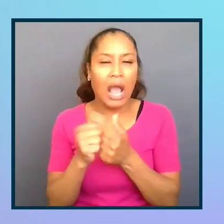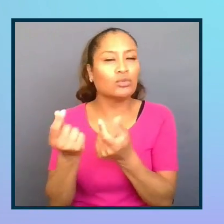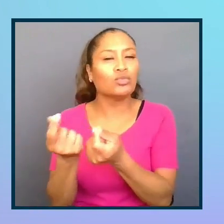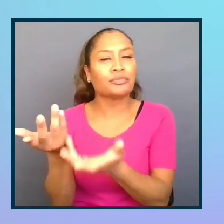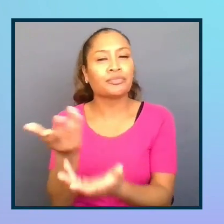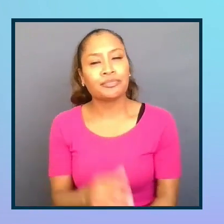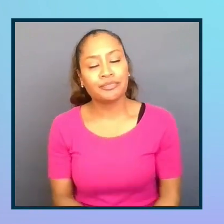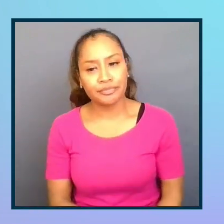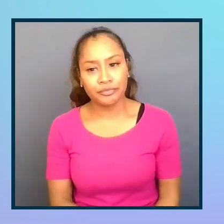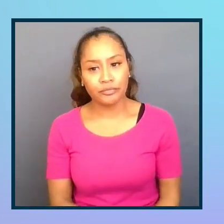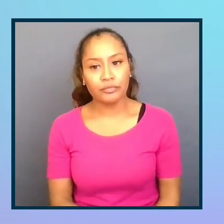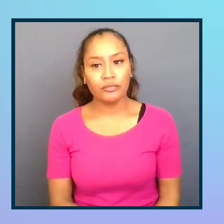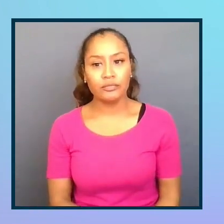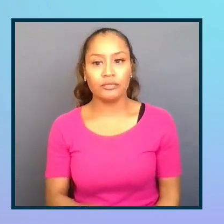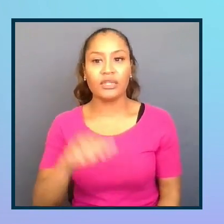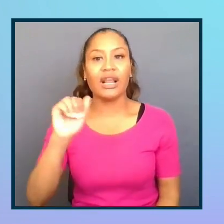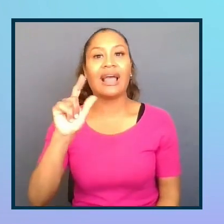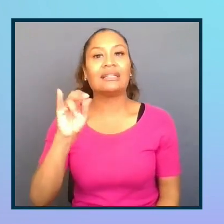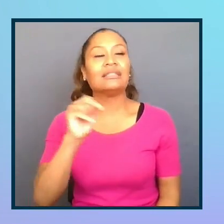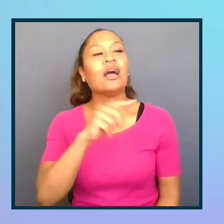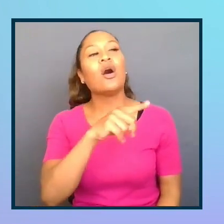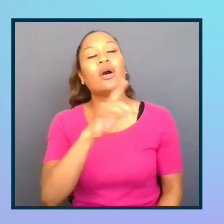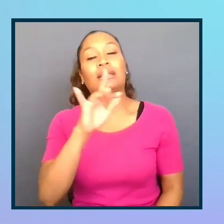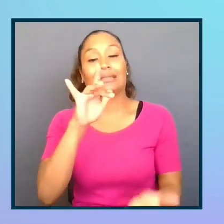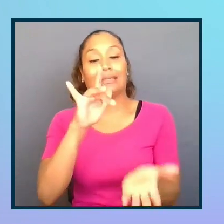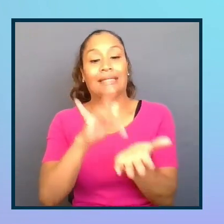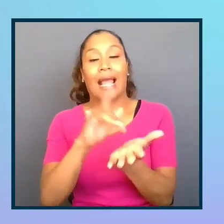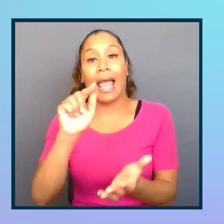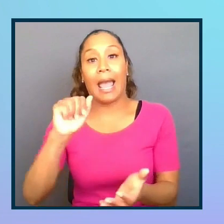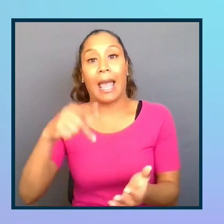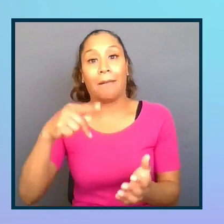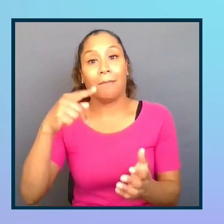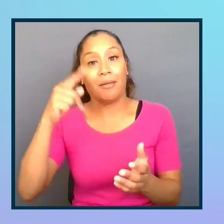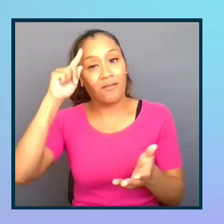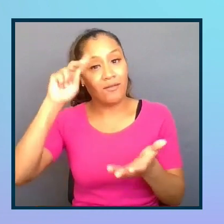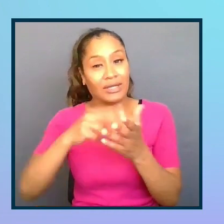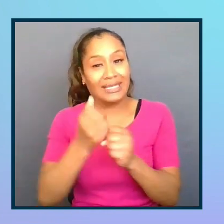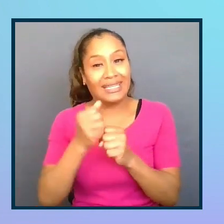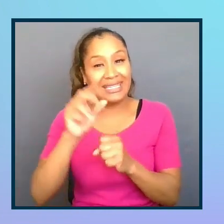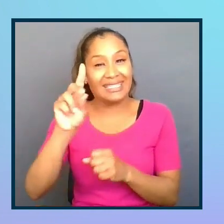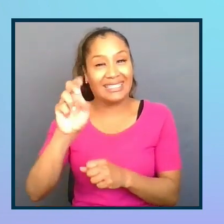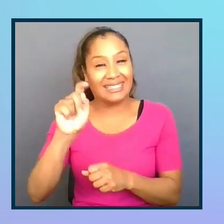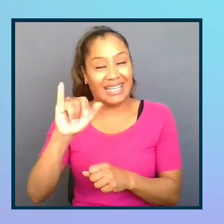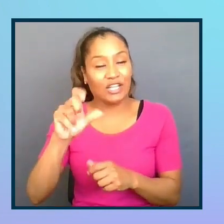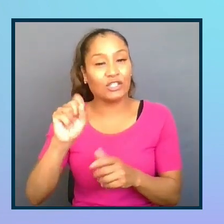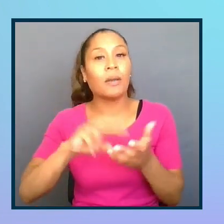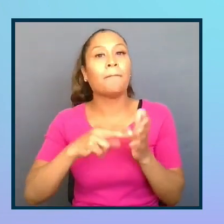Yeah, that's tap for details that shows when we haven't got all the transaction information.